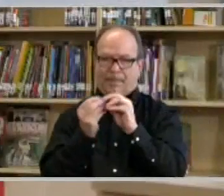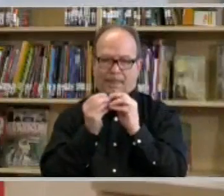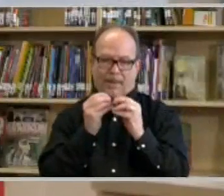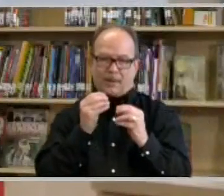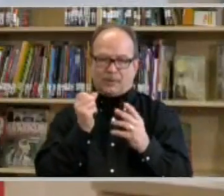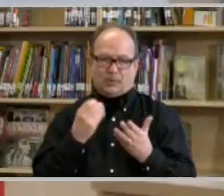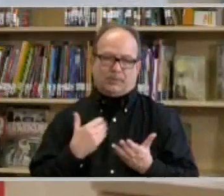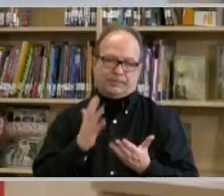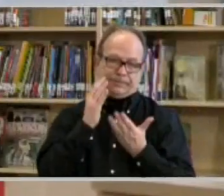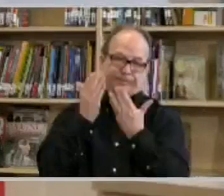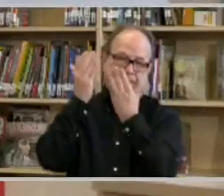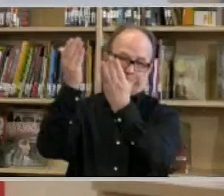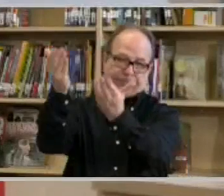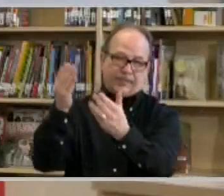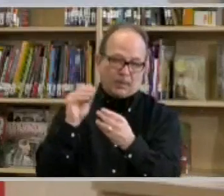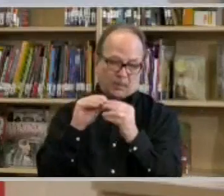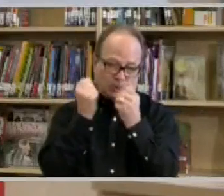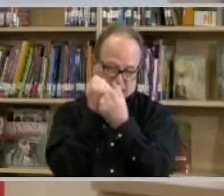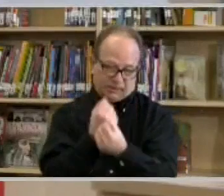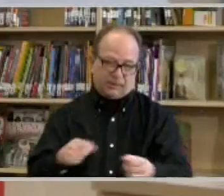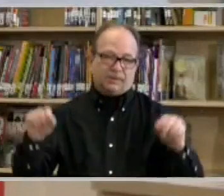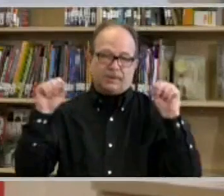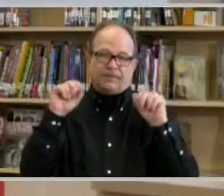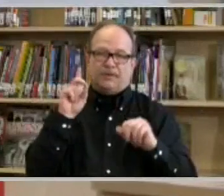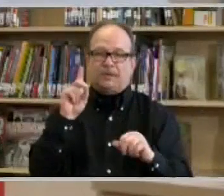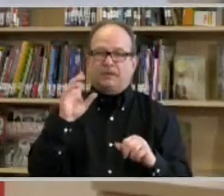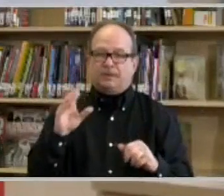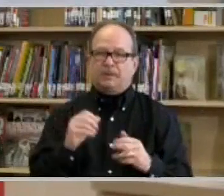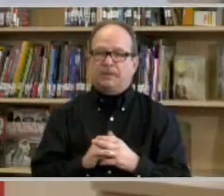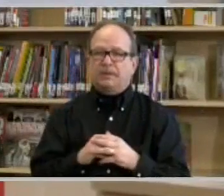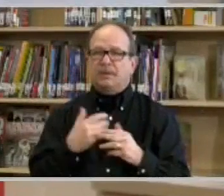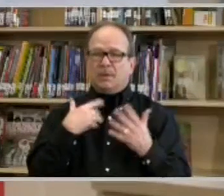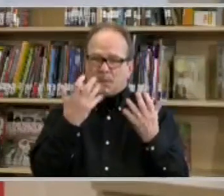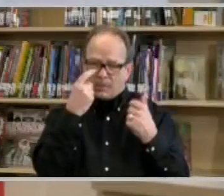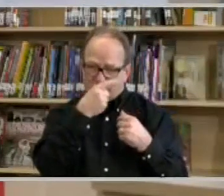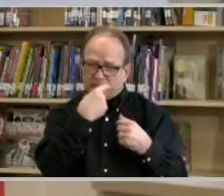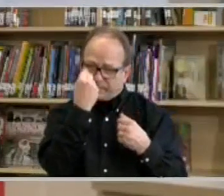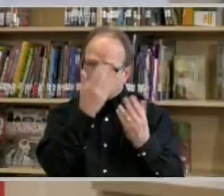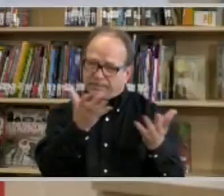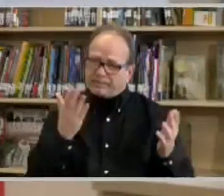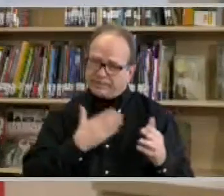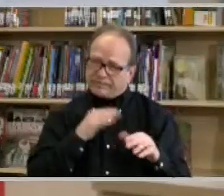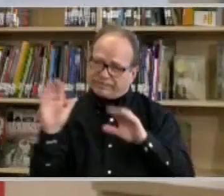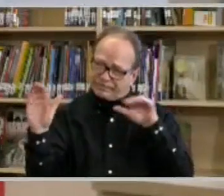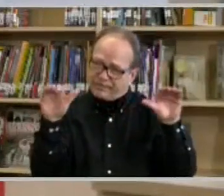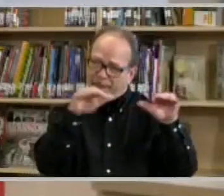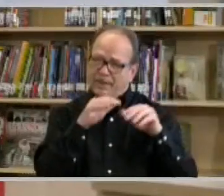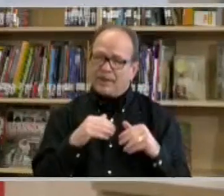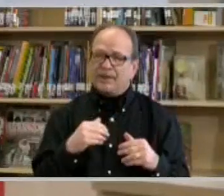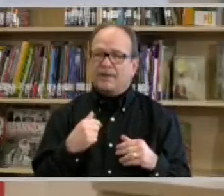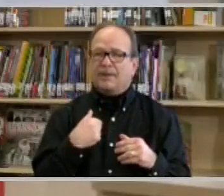WE NEED AS WELL TO KEEP OUR CITY